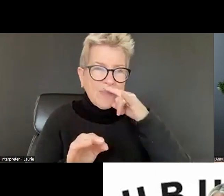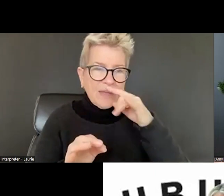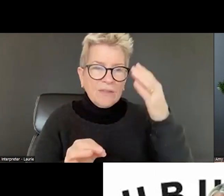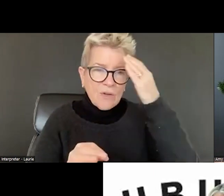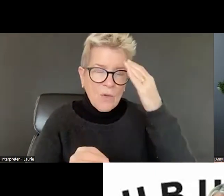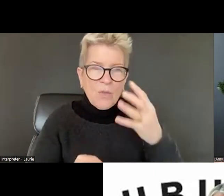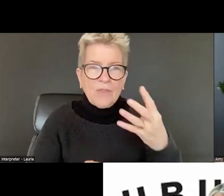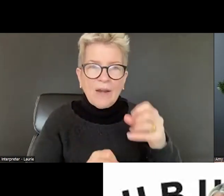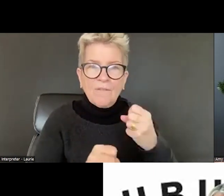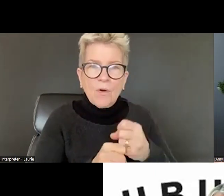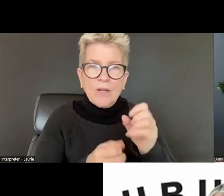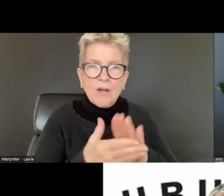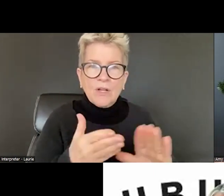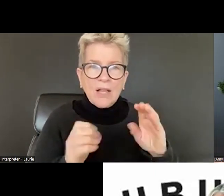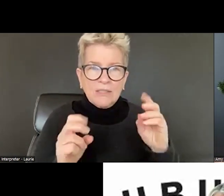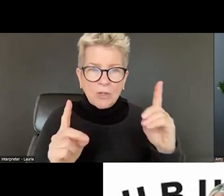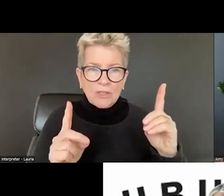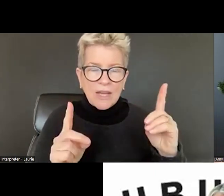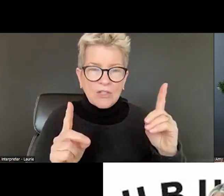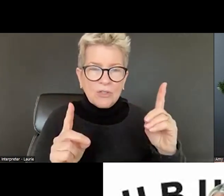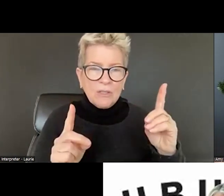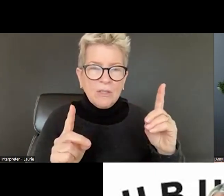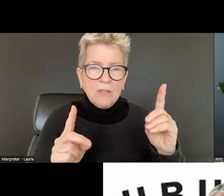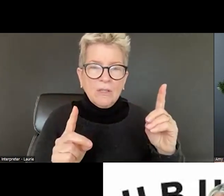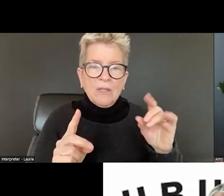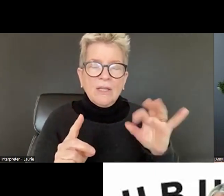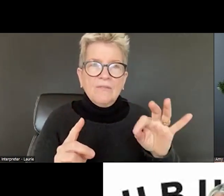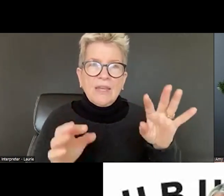education if they don't they don't go that route that that doesn't mean that they're going to lose